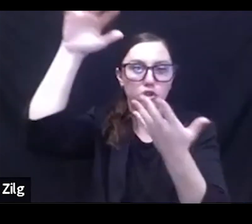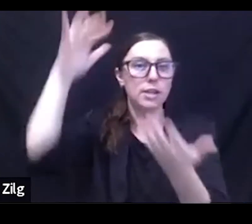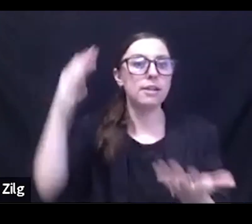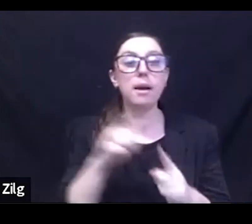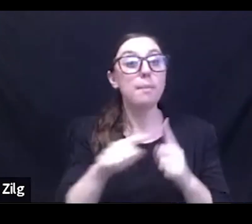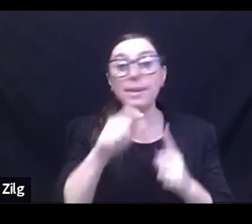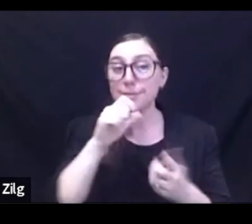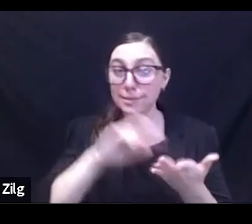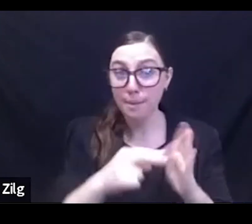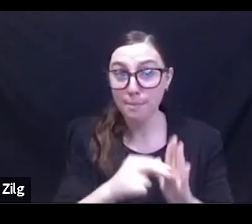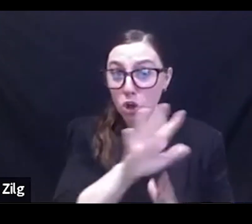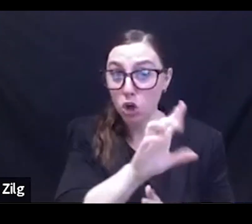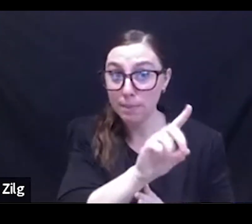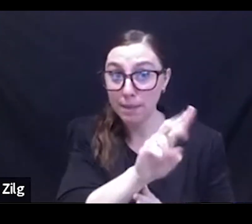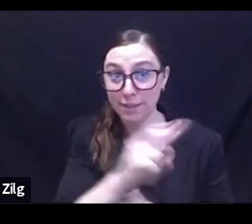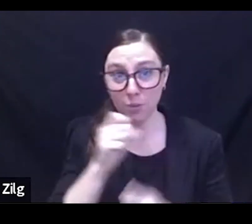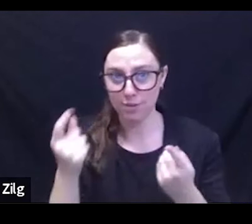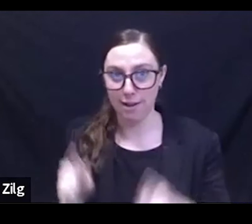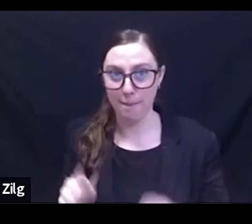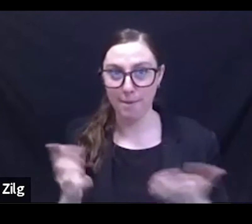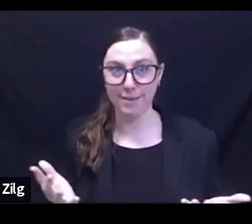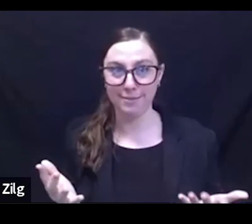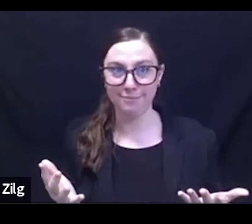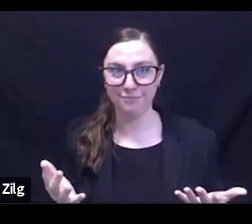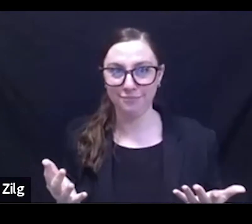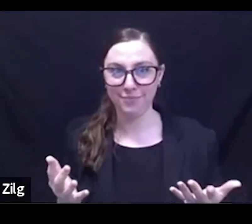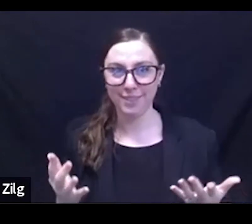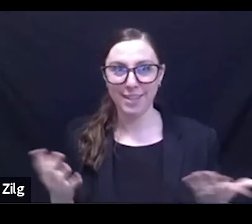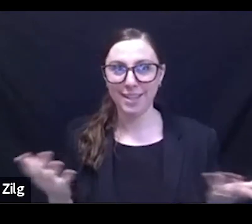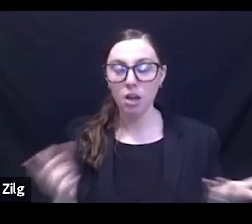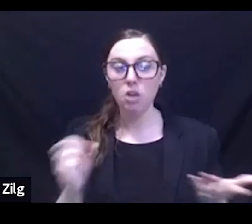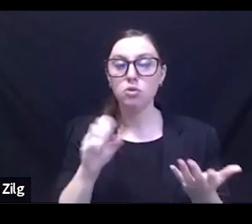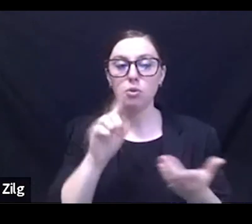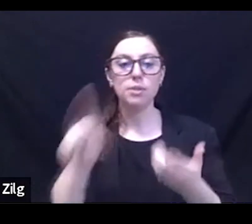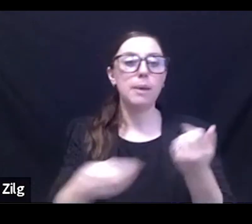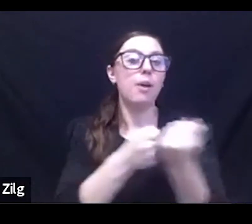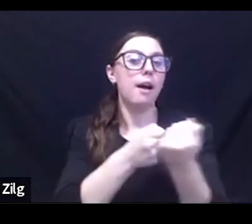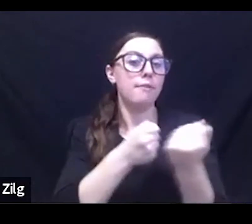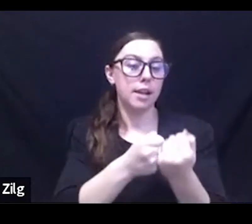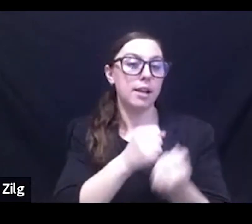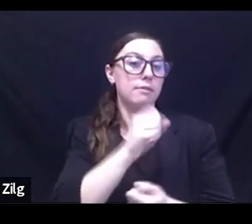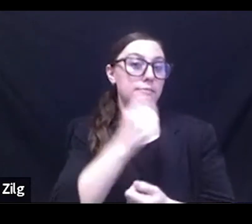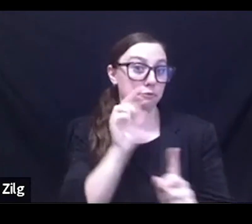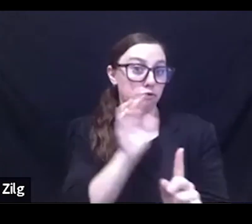domestic violence wasn't happening. So it was about advocating on her behalf and ensuring that the legal